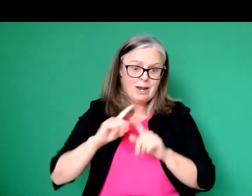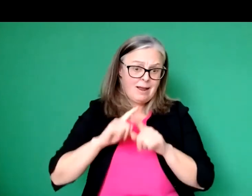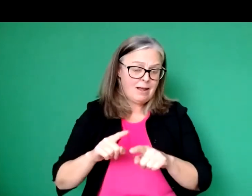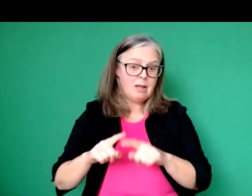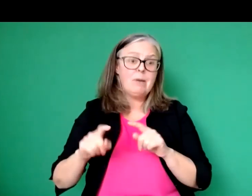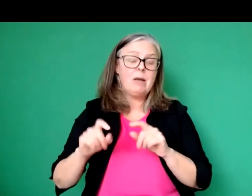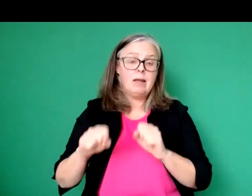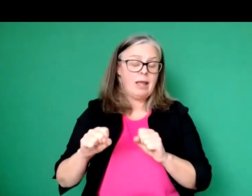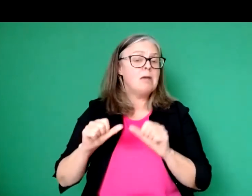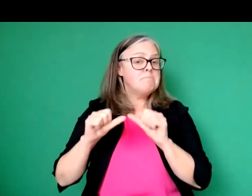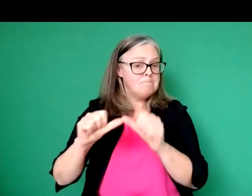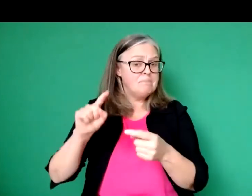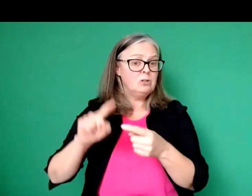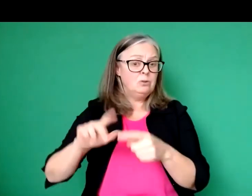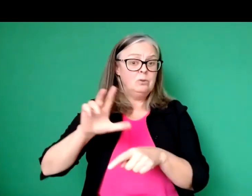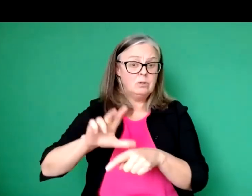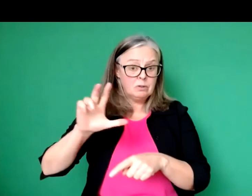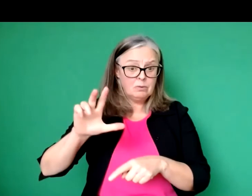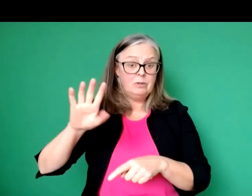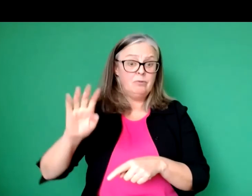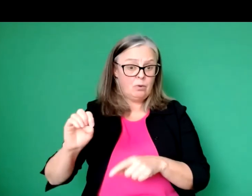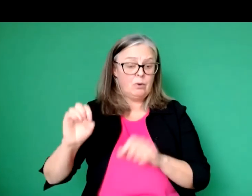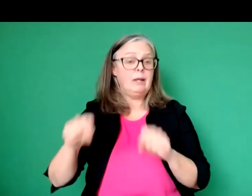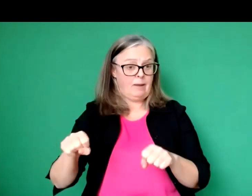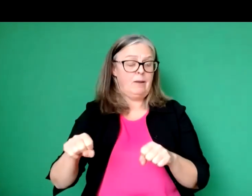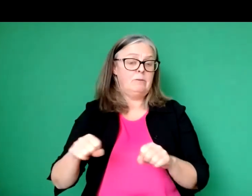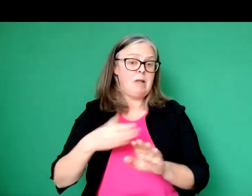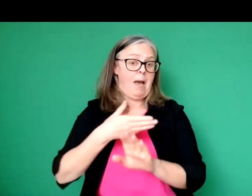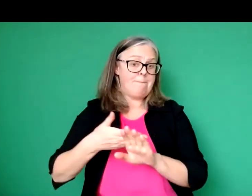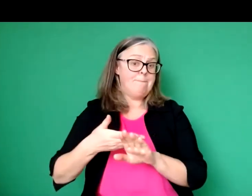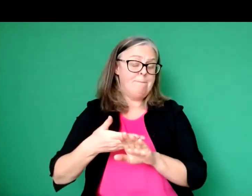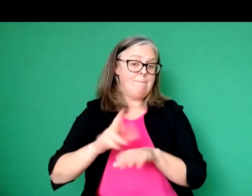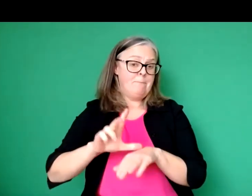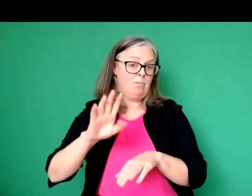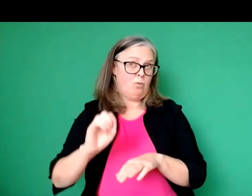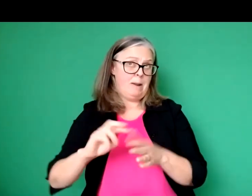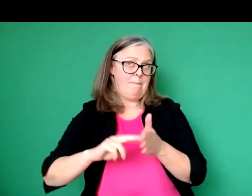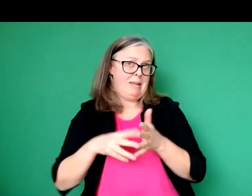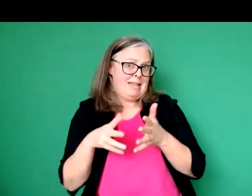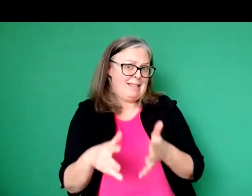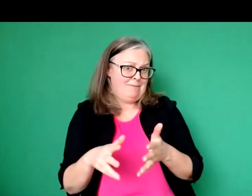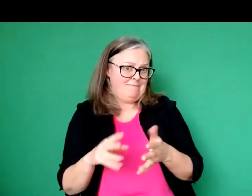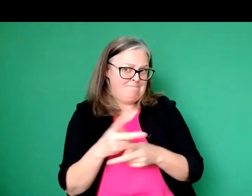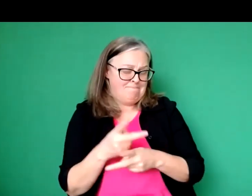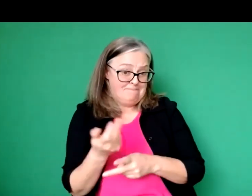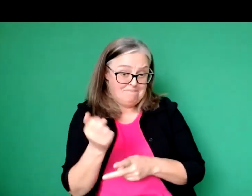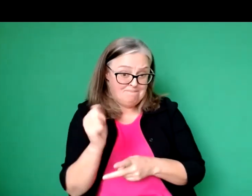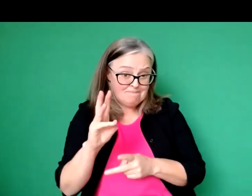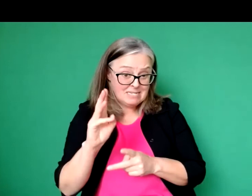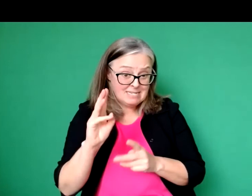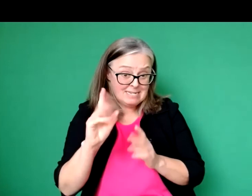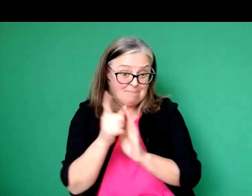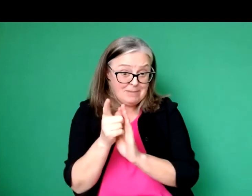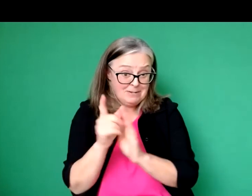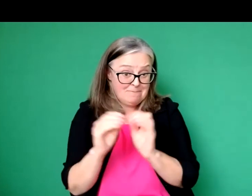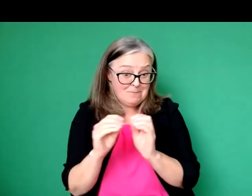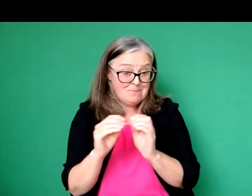till 3 40 p.m so we have um what is that 16 more minutes but we do have quite a few questions